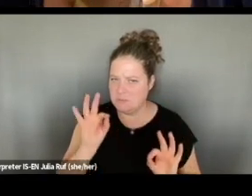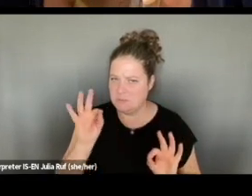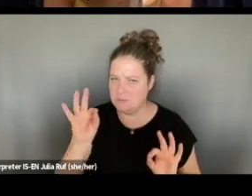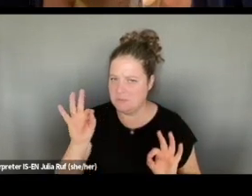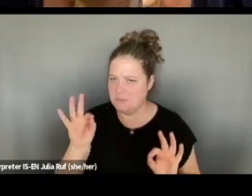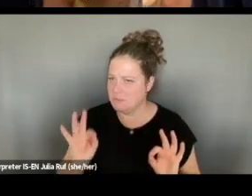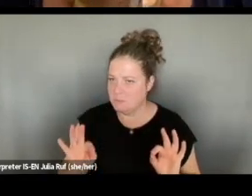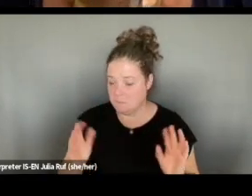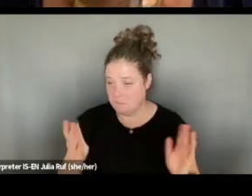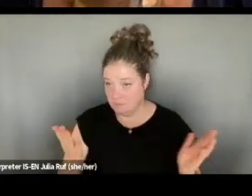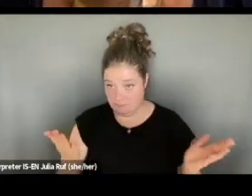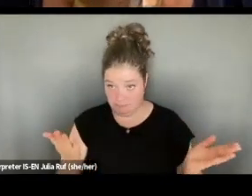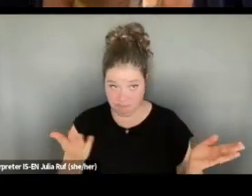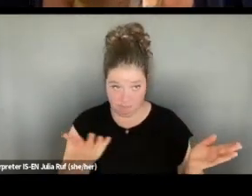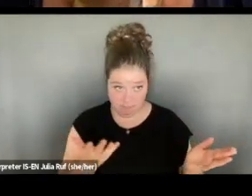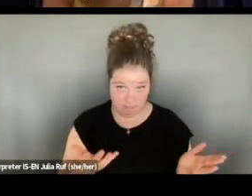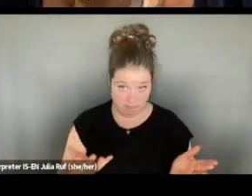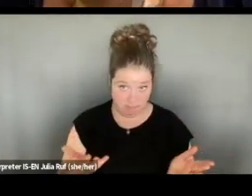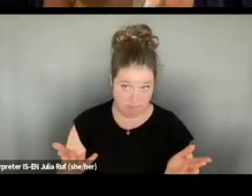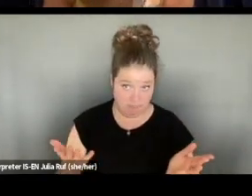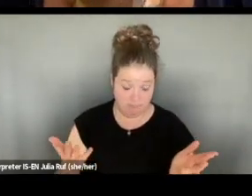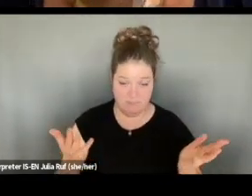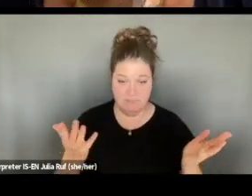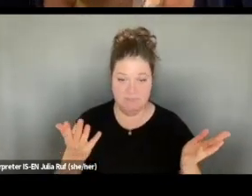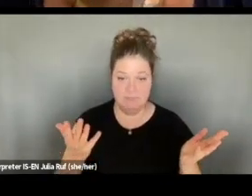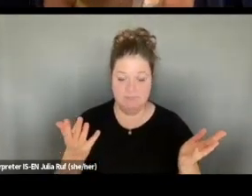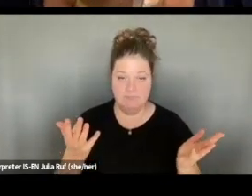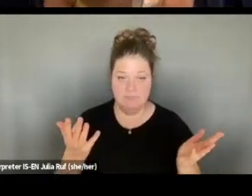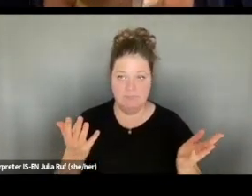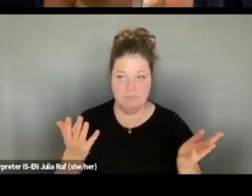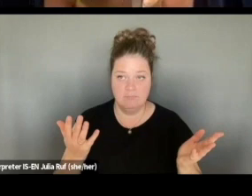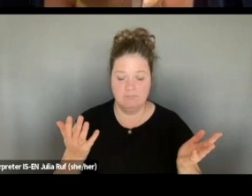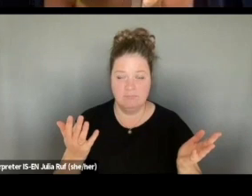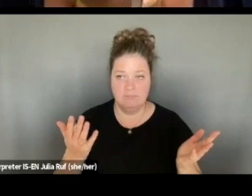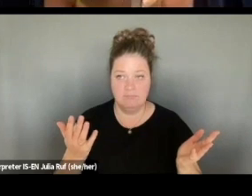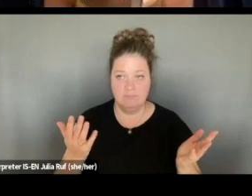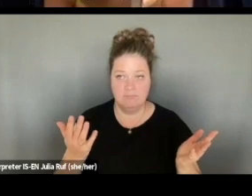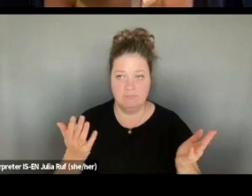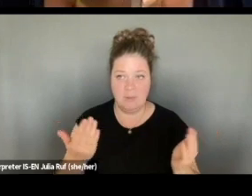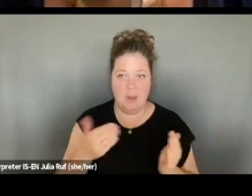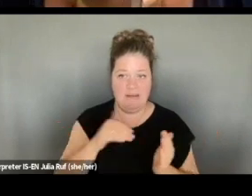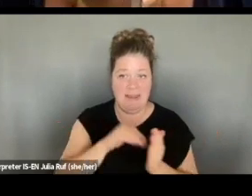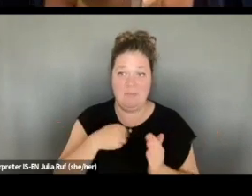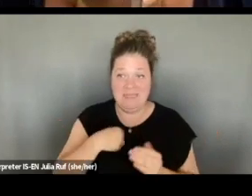questions coming in. So, I will try again to say that we don't have any more questions, and